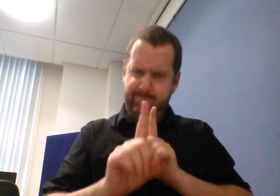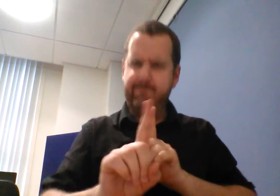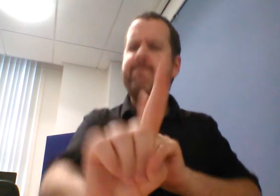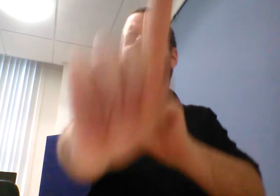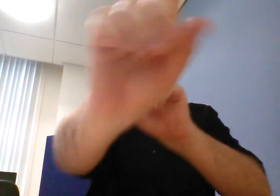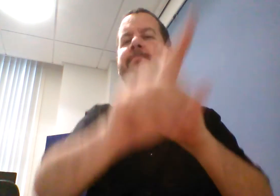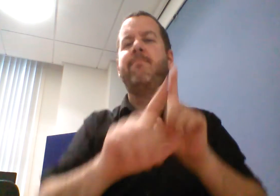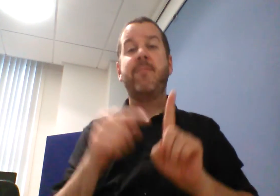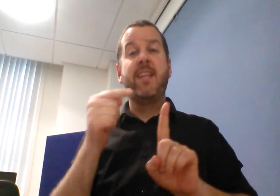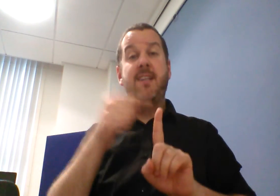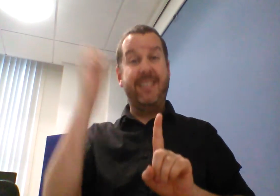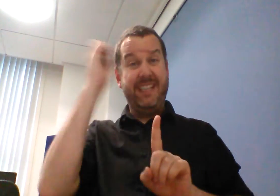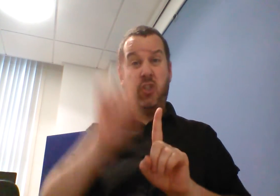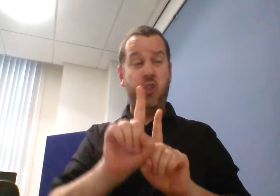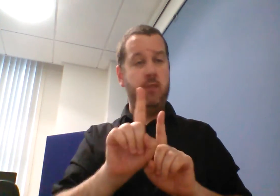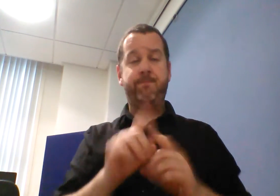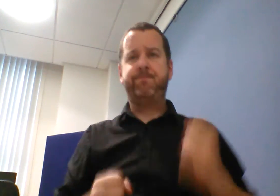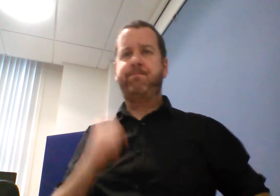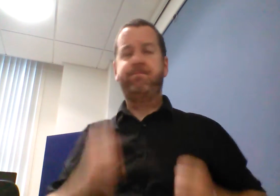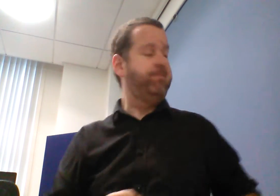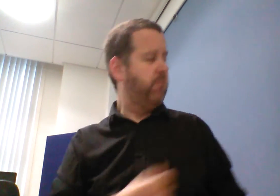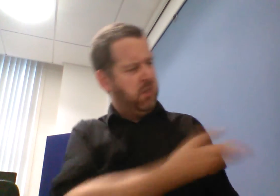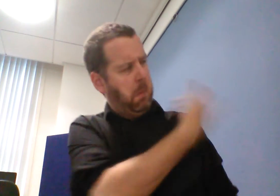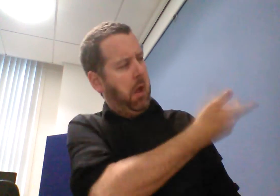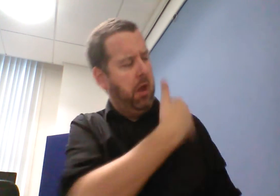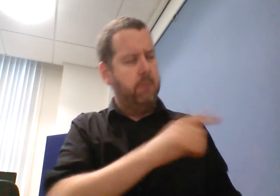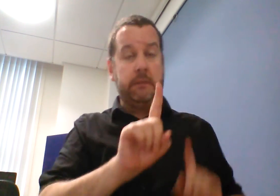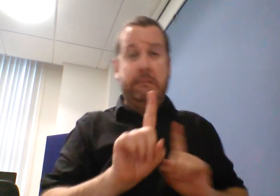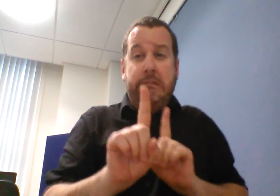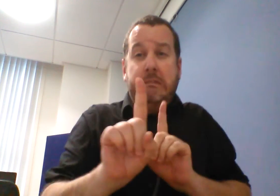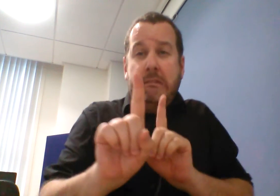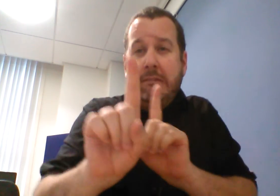And it was English that had to hurry along to keep up with its leader!